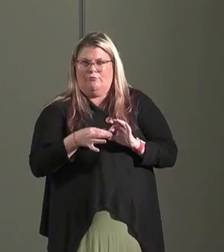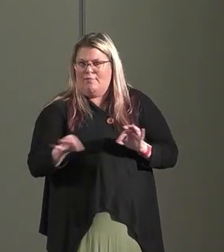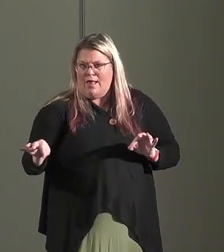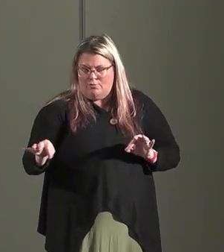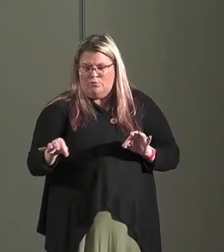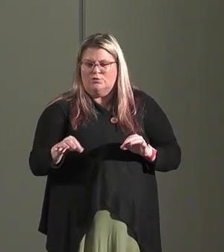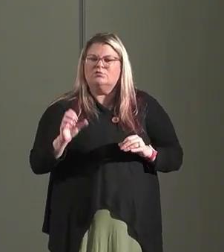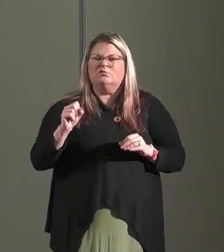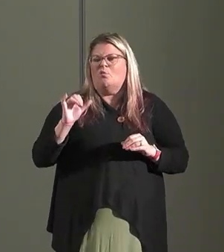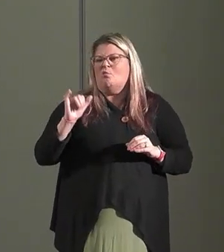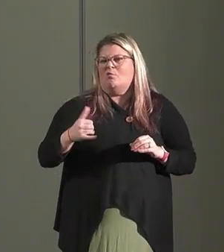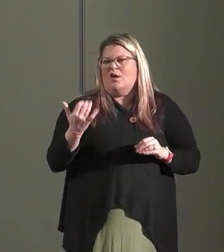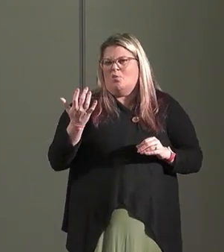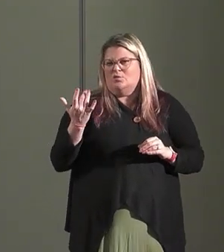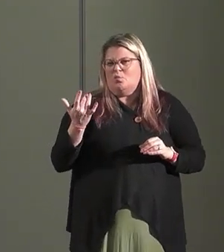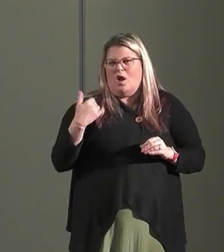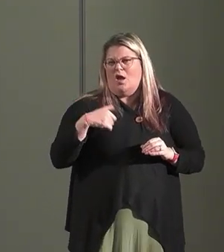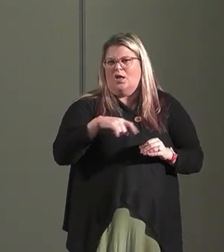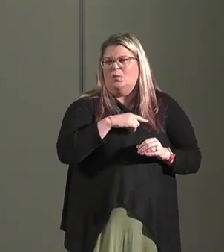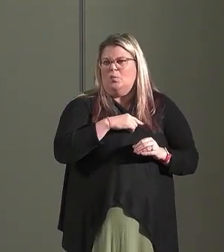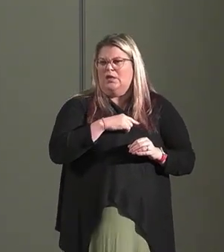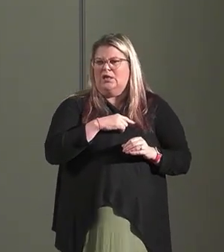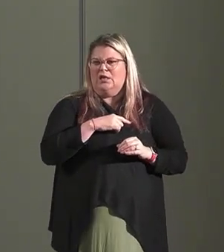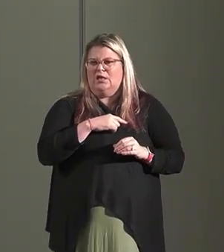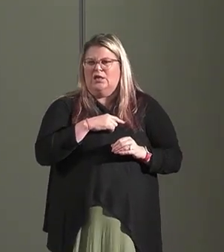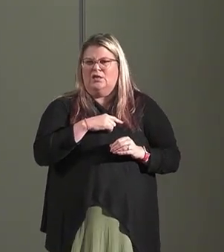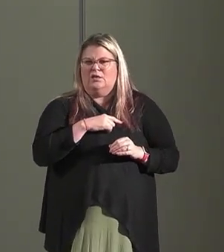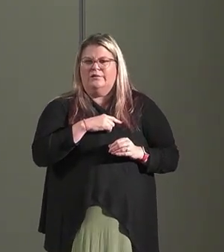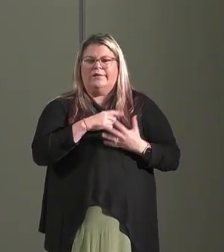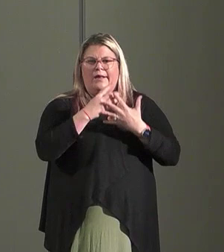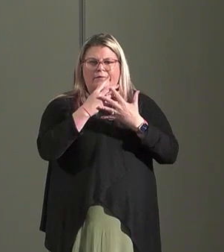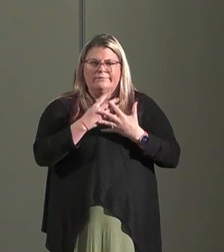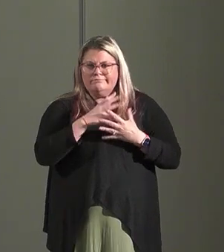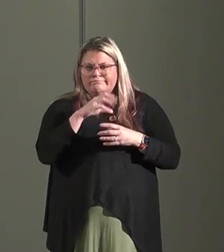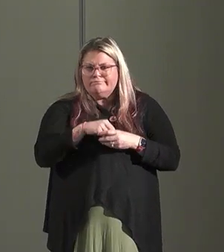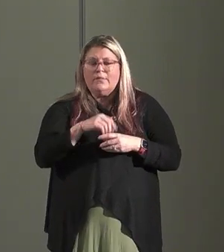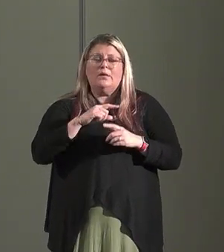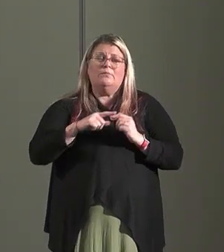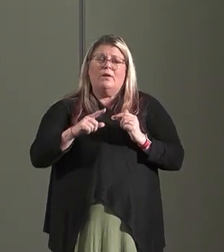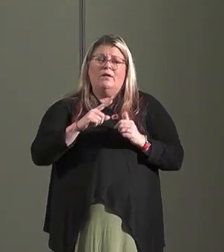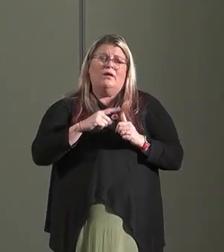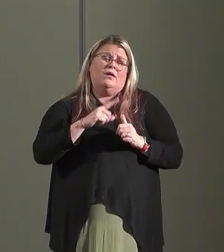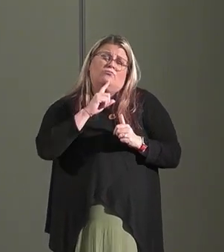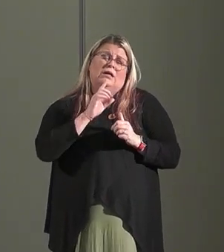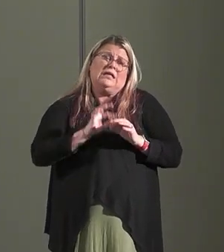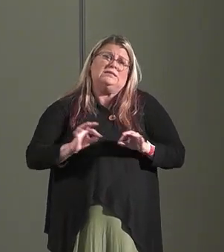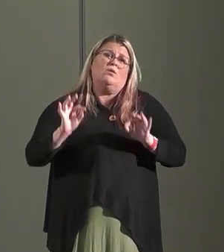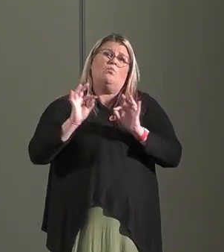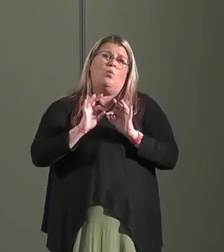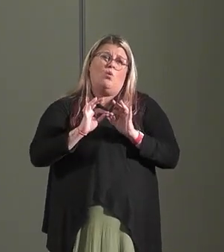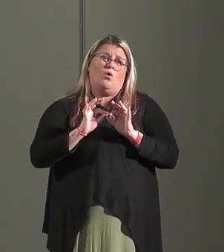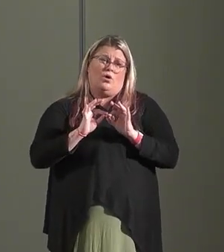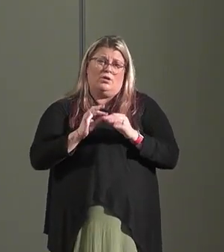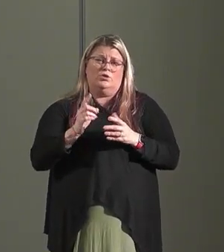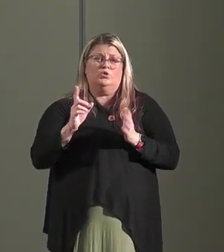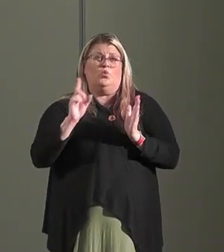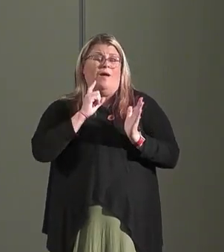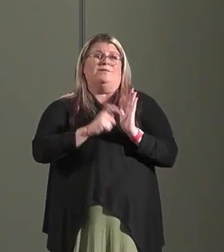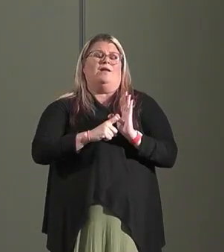That is why we filtered in that way. It is important to identify. It is a